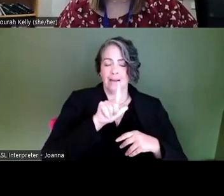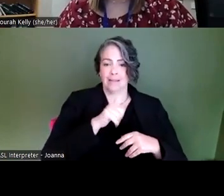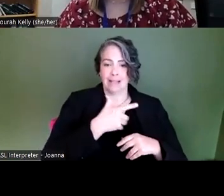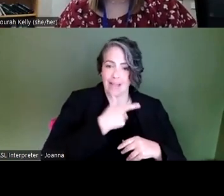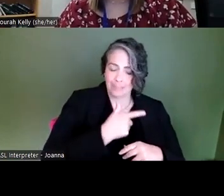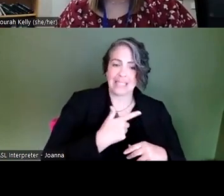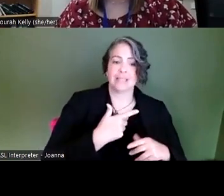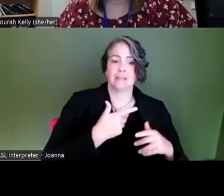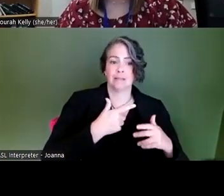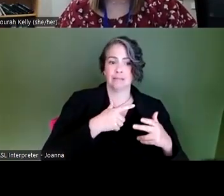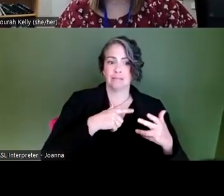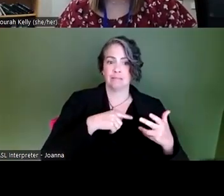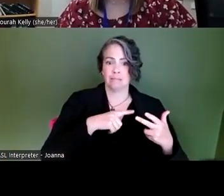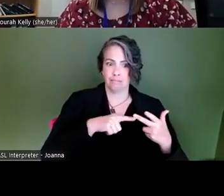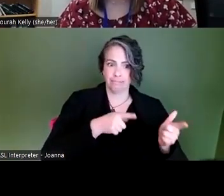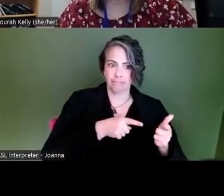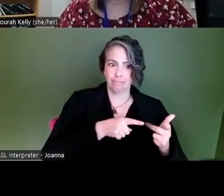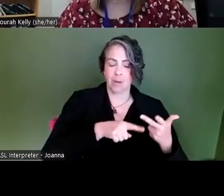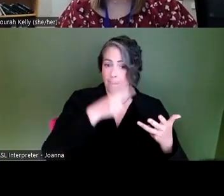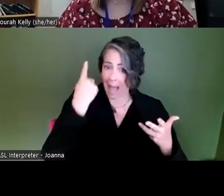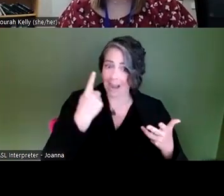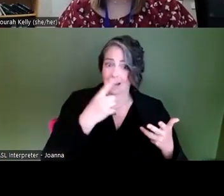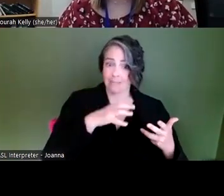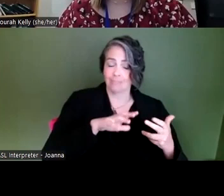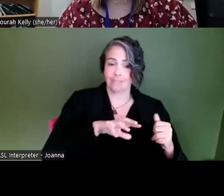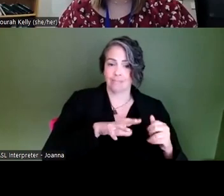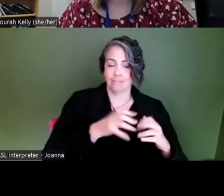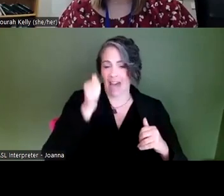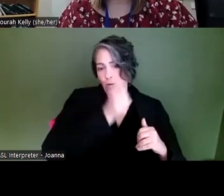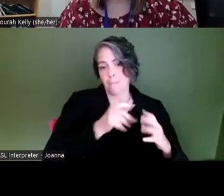Black and African-American compared to white non-Hispanic adults